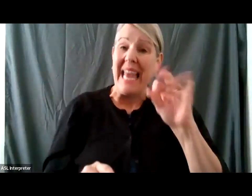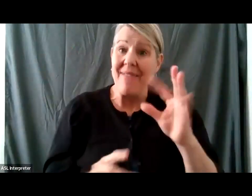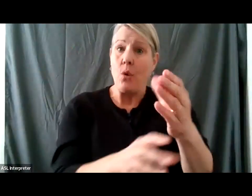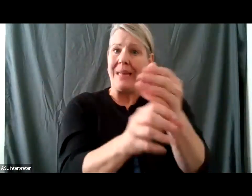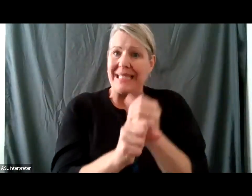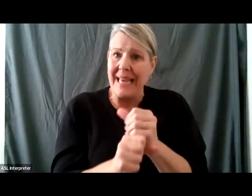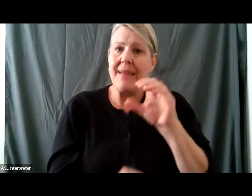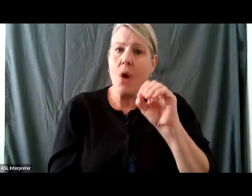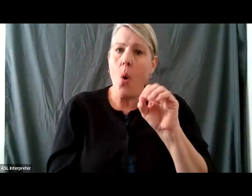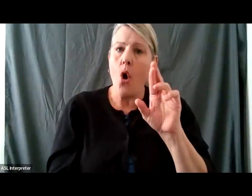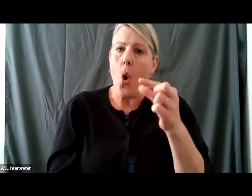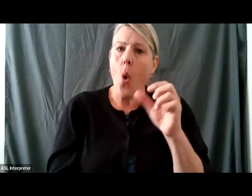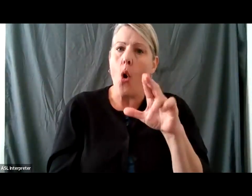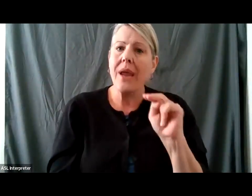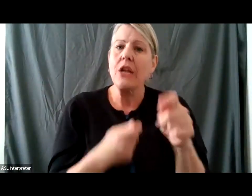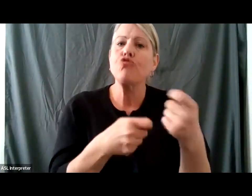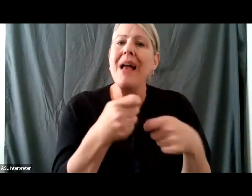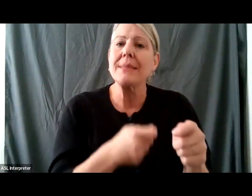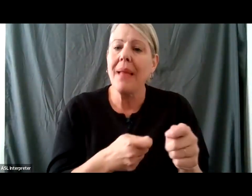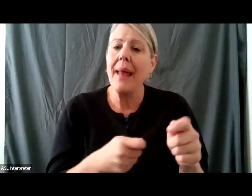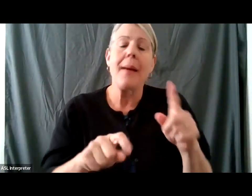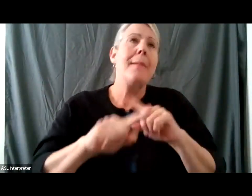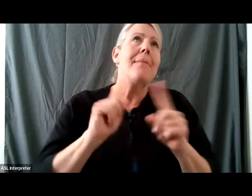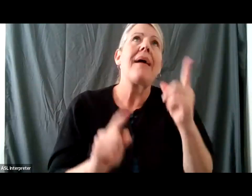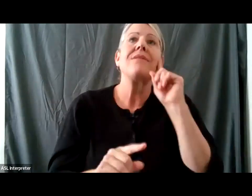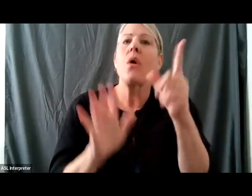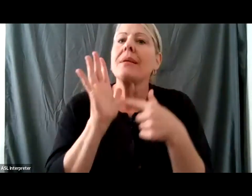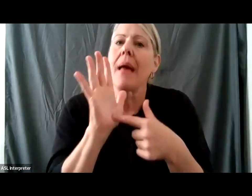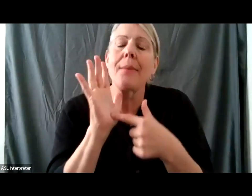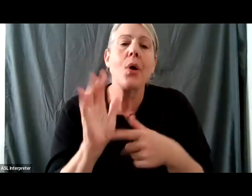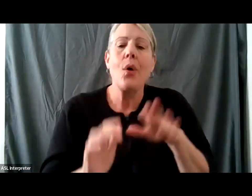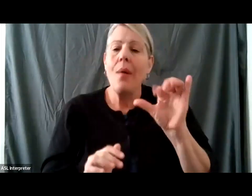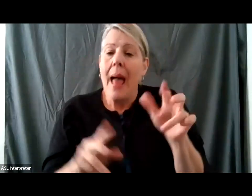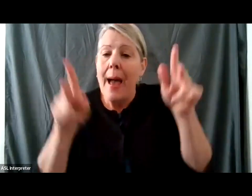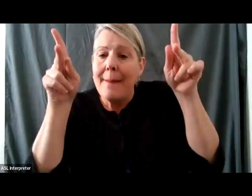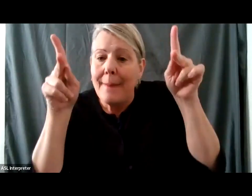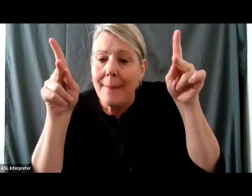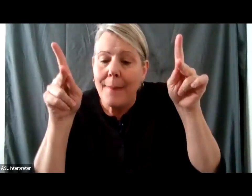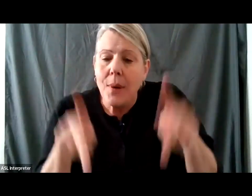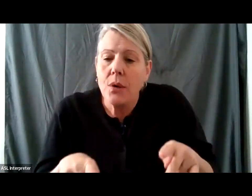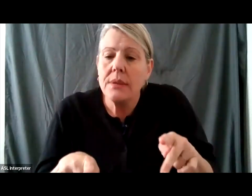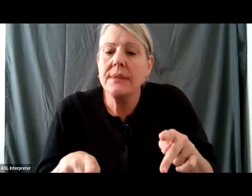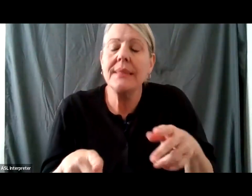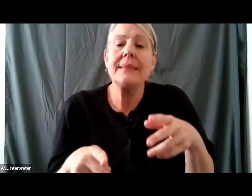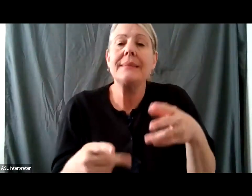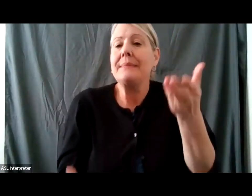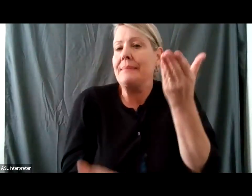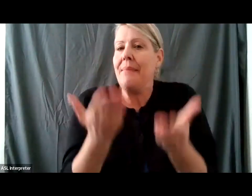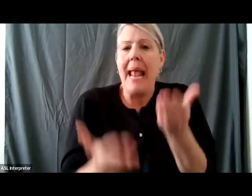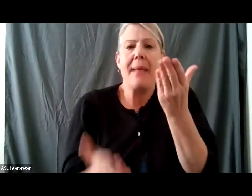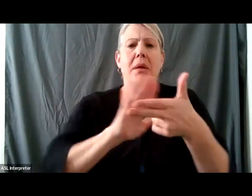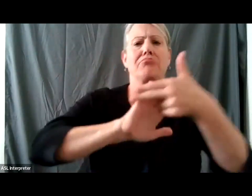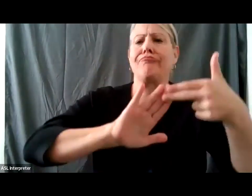But because, for example, the person would be considered not capable of successfully